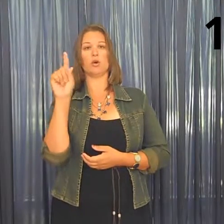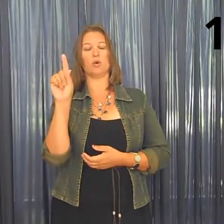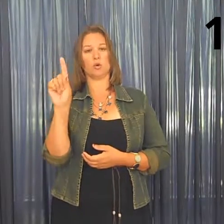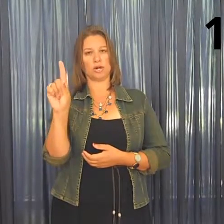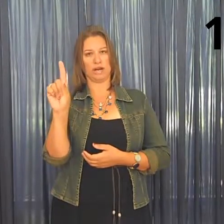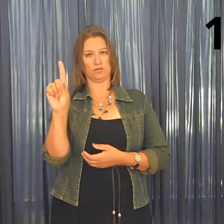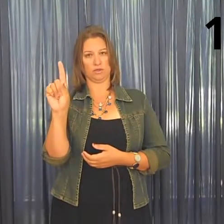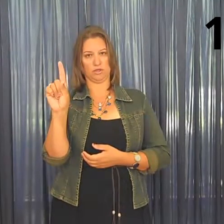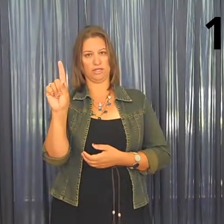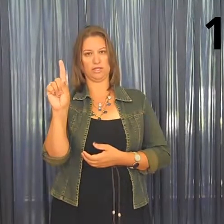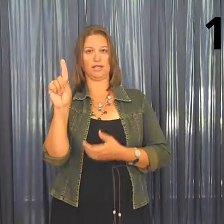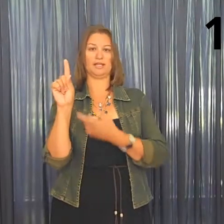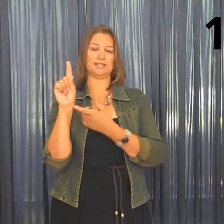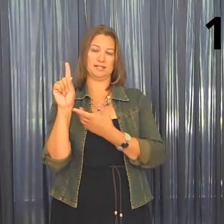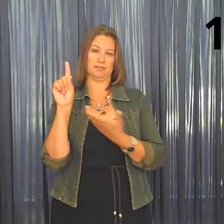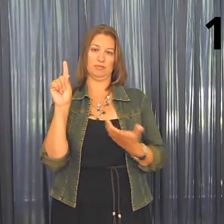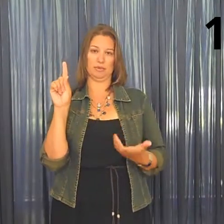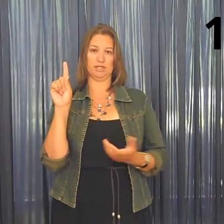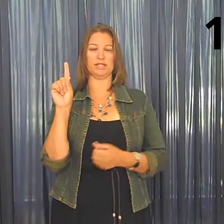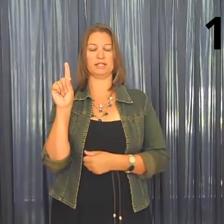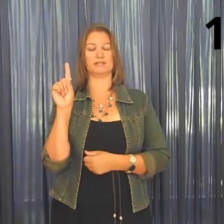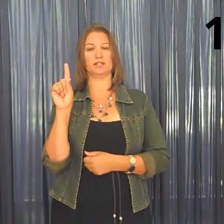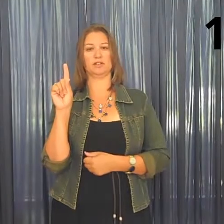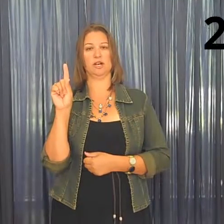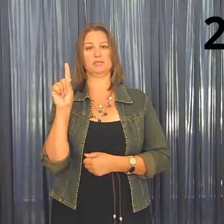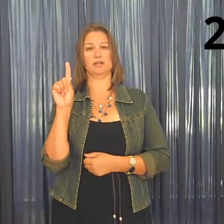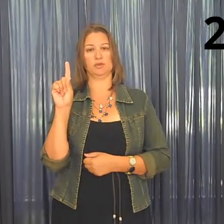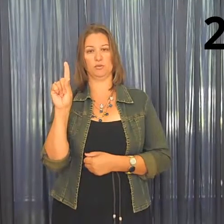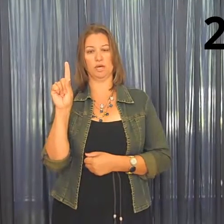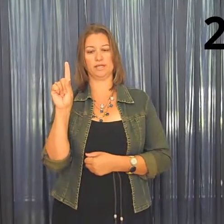or outward and is the symbol, index finger up,